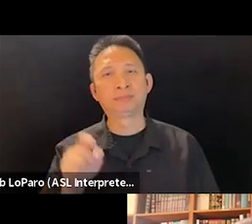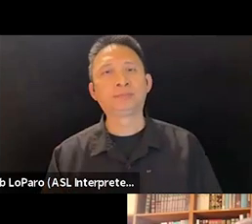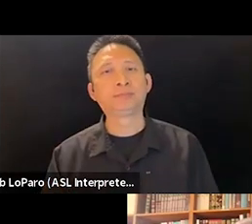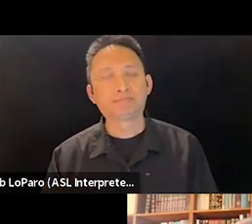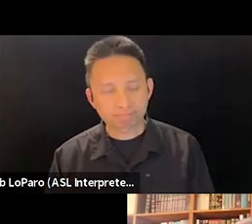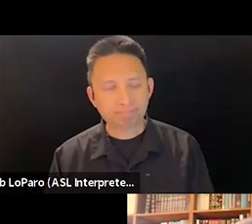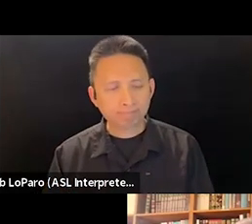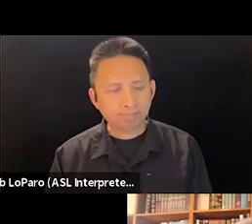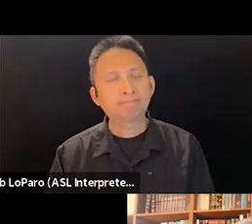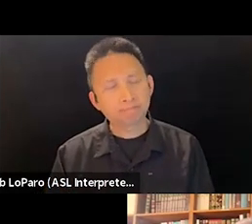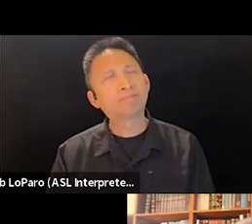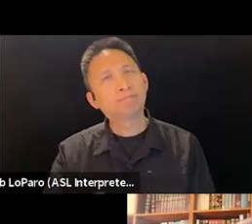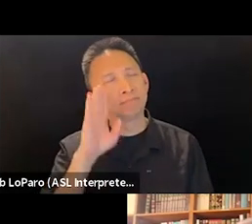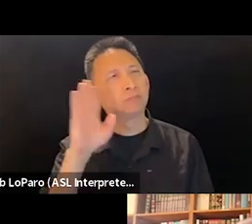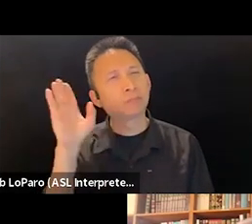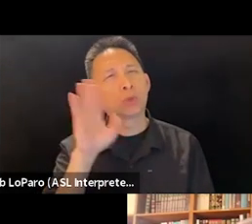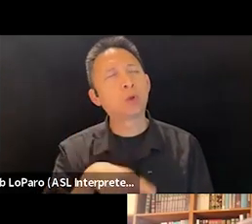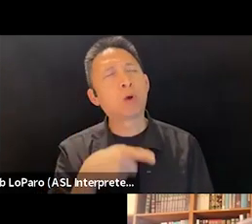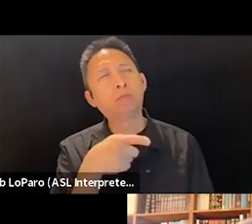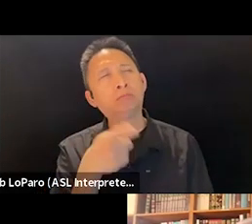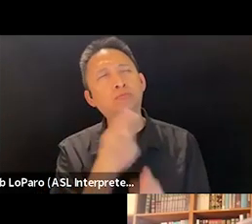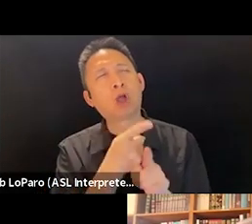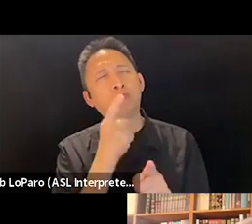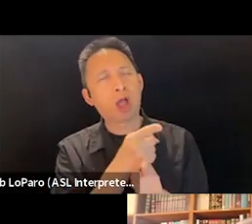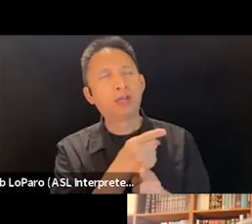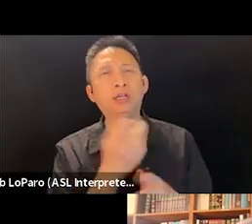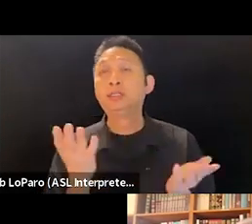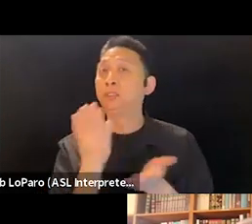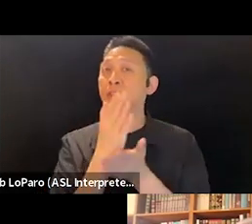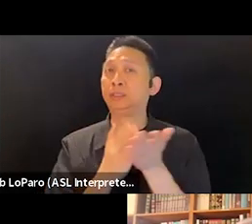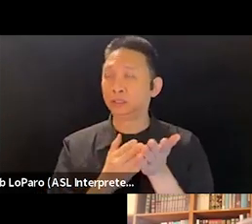Yes, you have some people that are writers